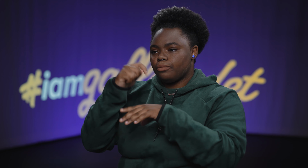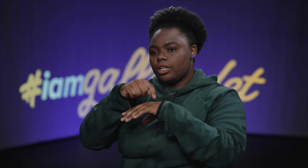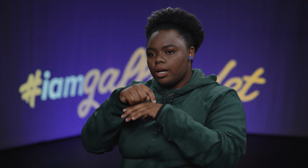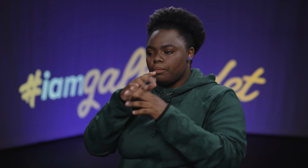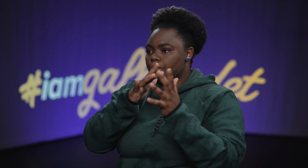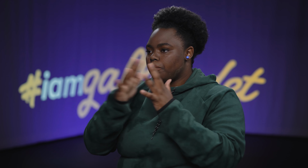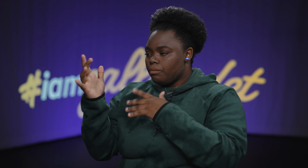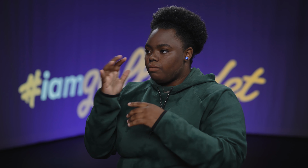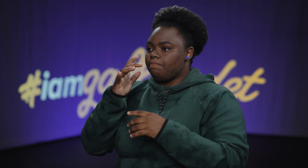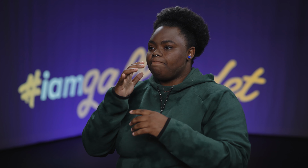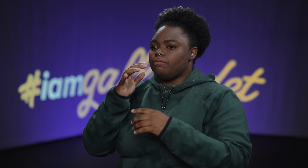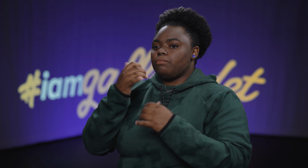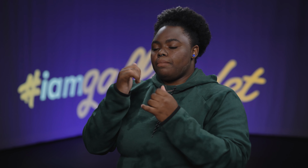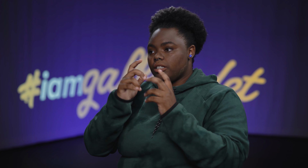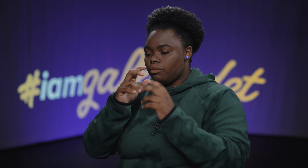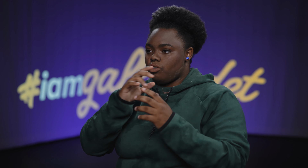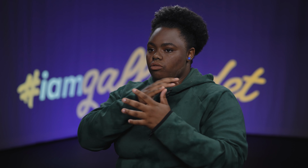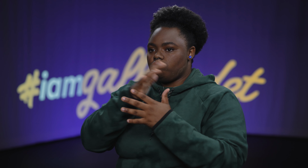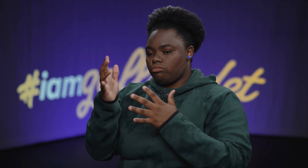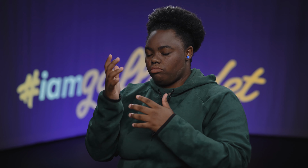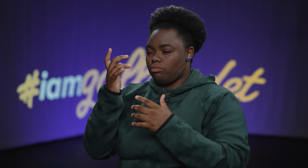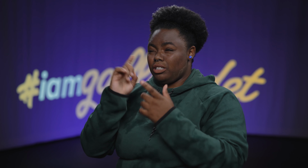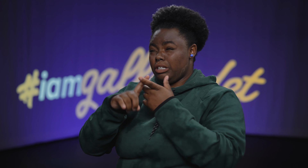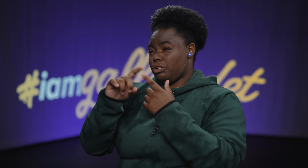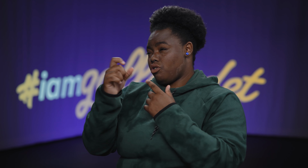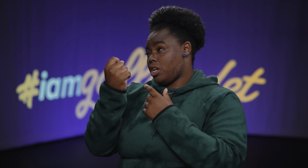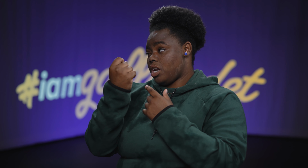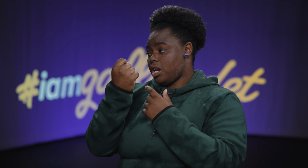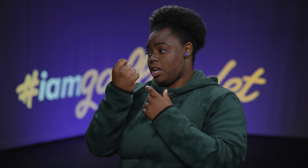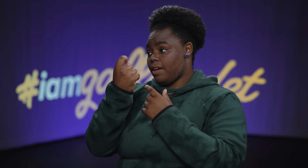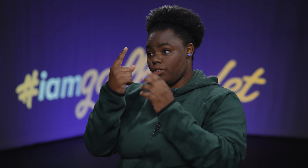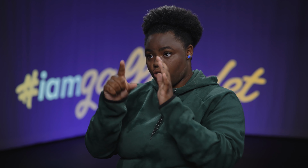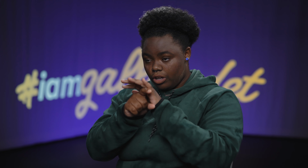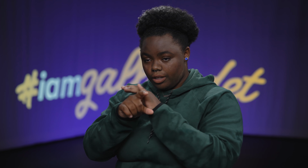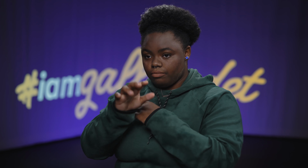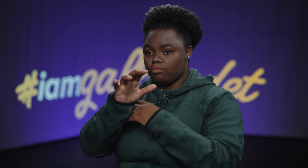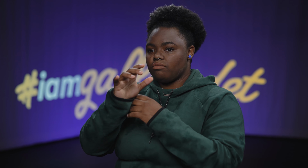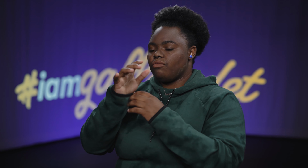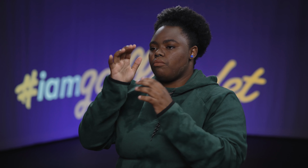I started first with basketball, trained in the summertime and played basketball until about 11th grade.